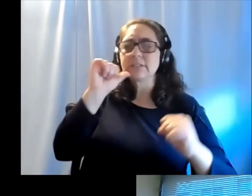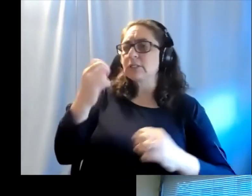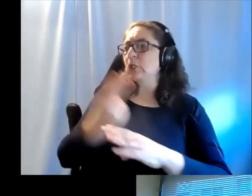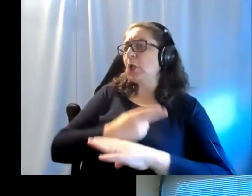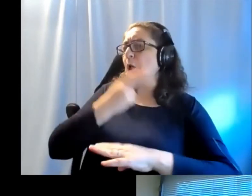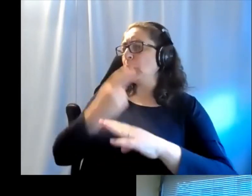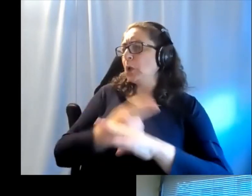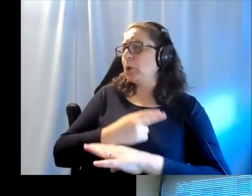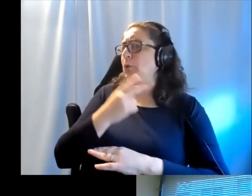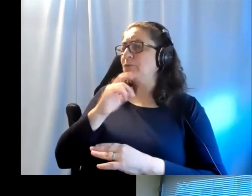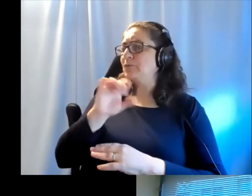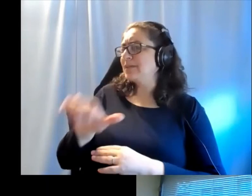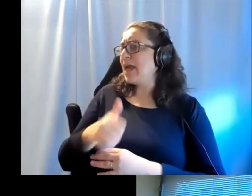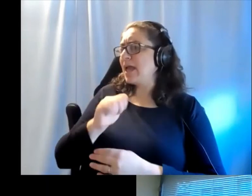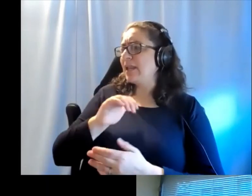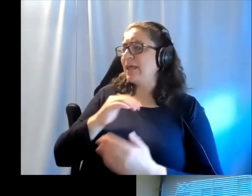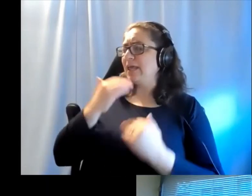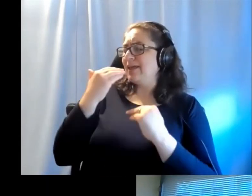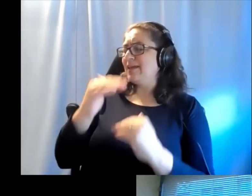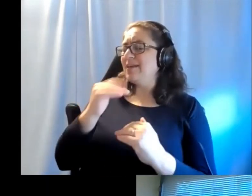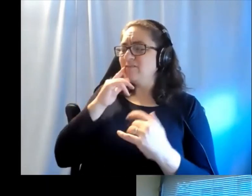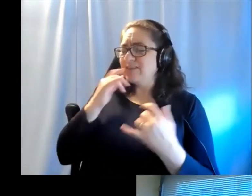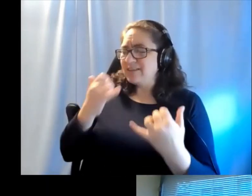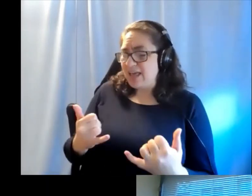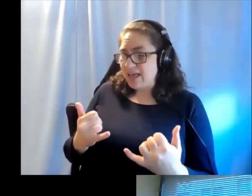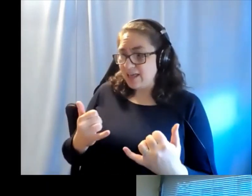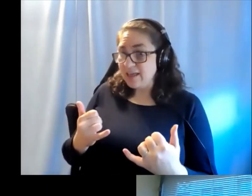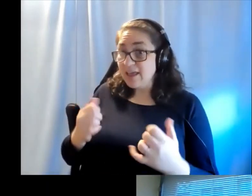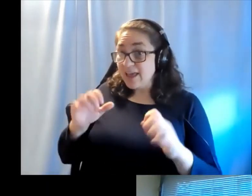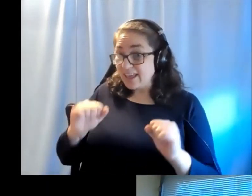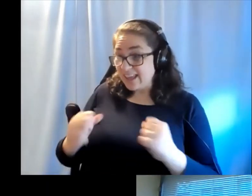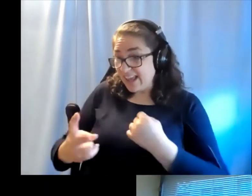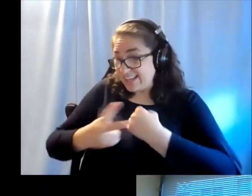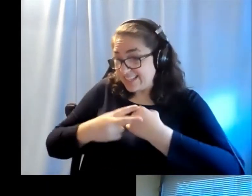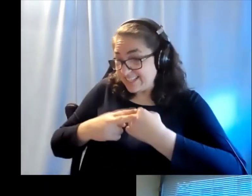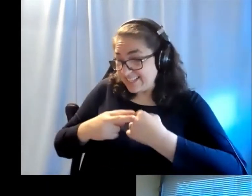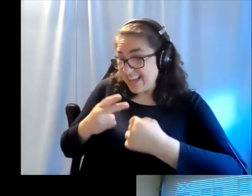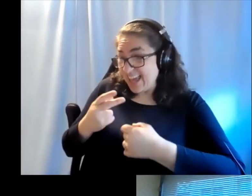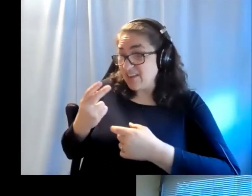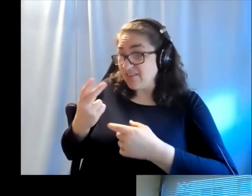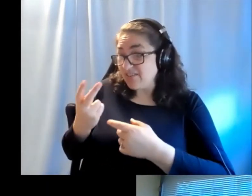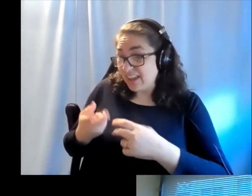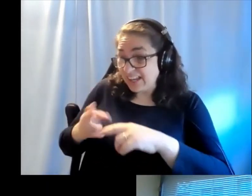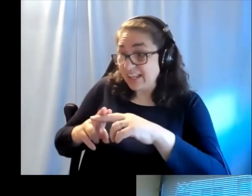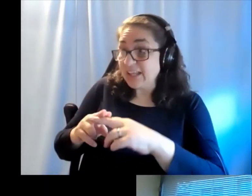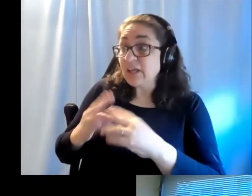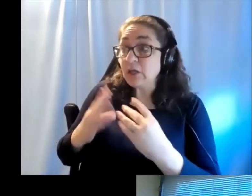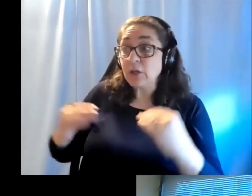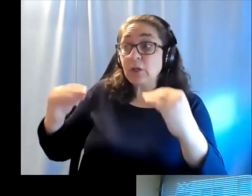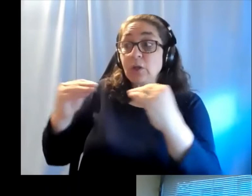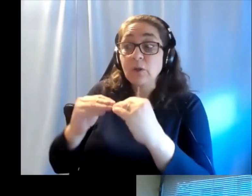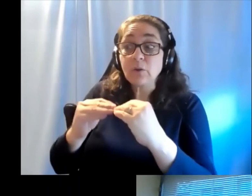that up and double my exposure tomorrow? Probably not.